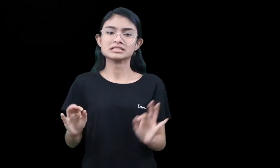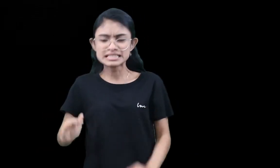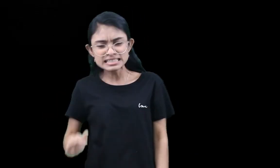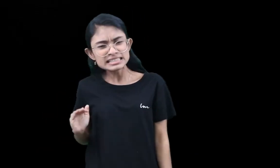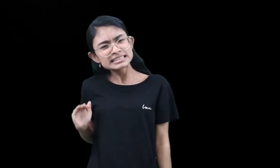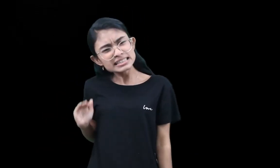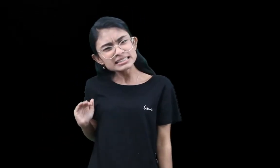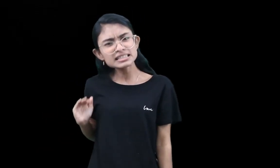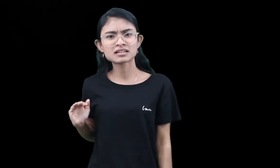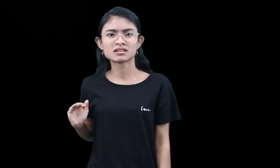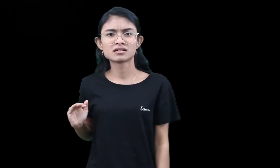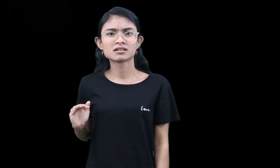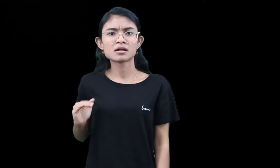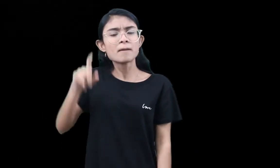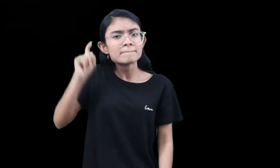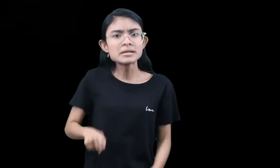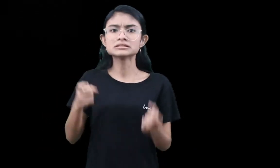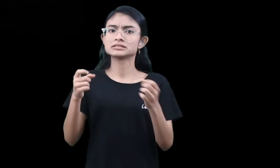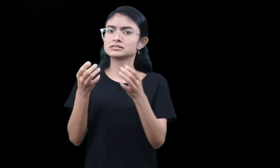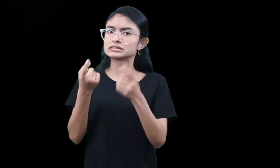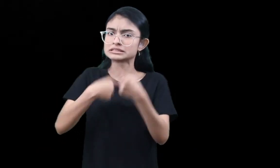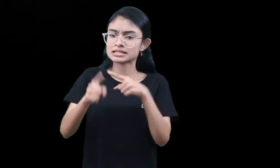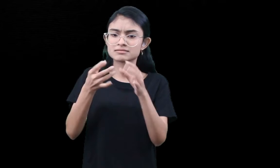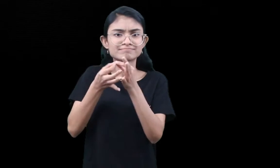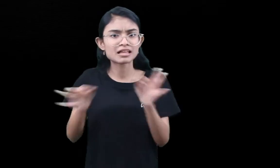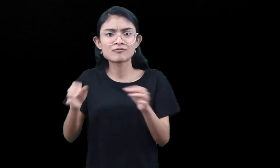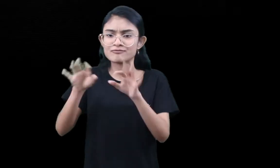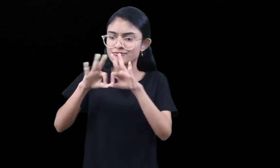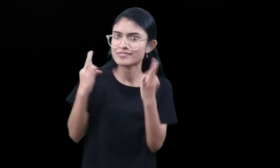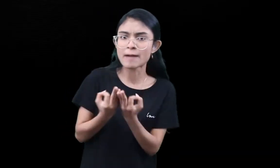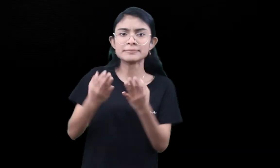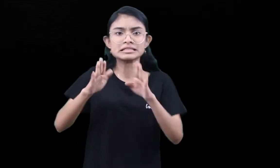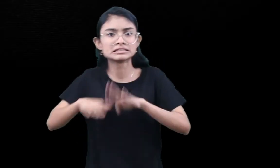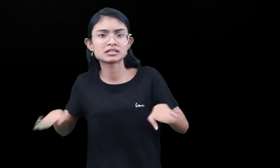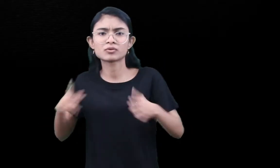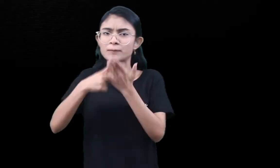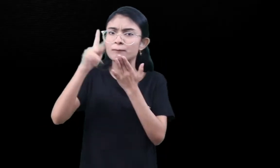They need to learn it when they are young, and their family too.